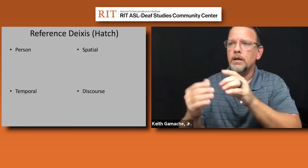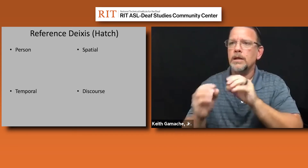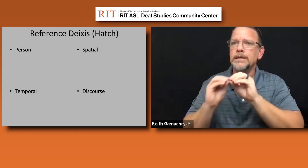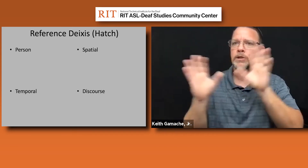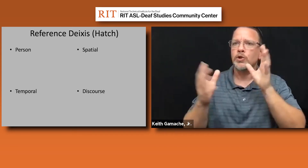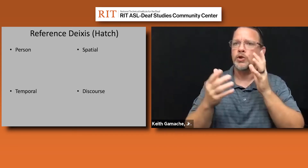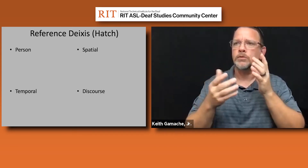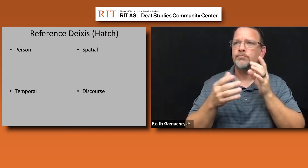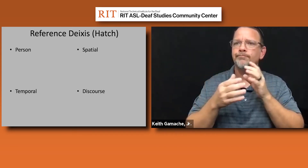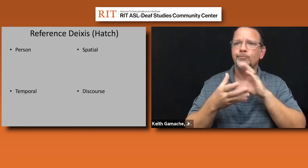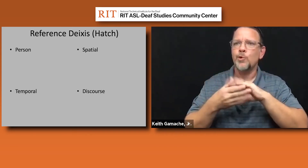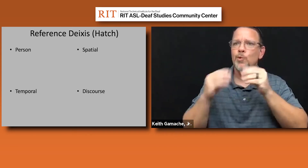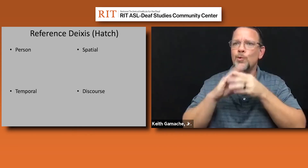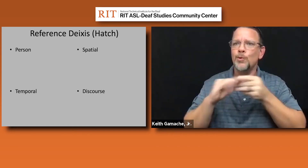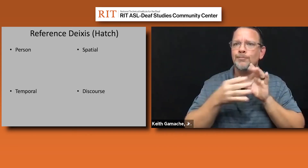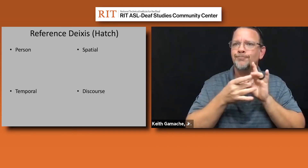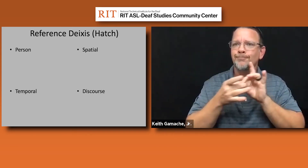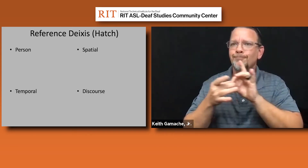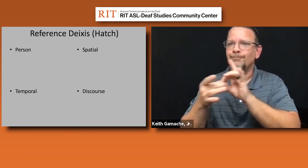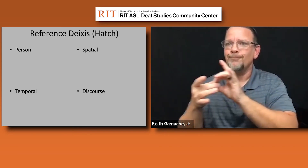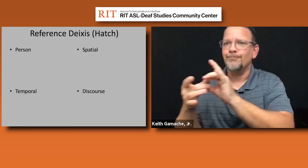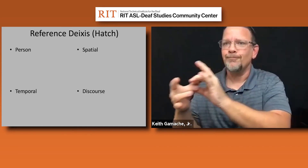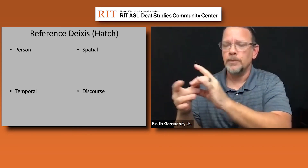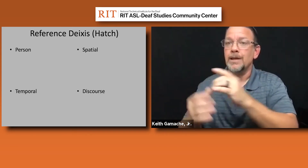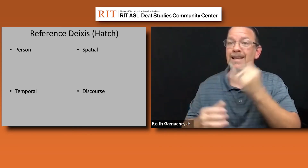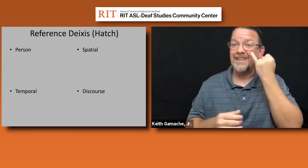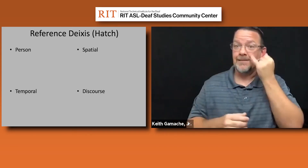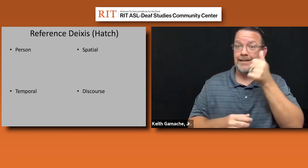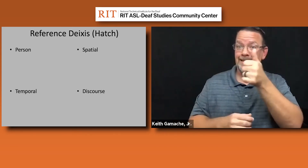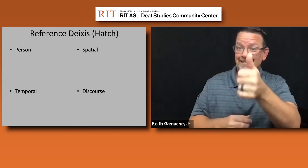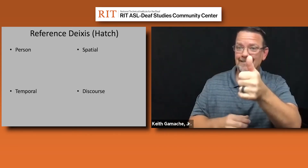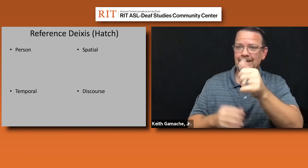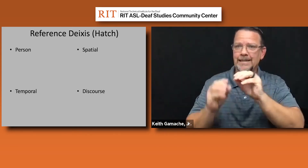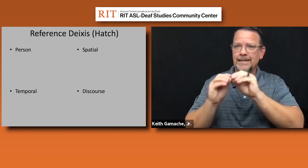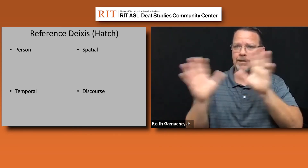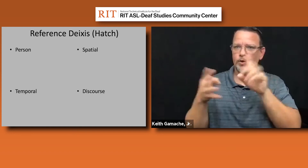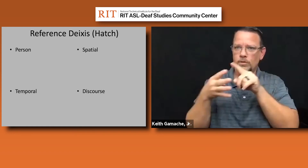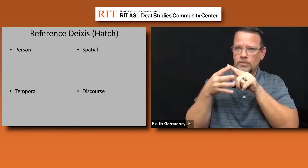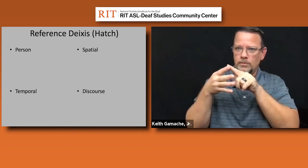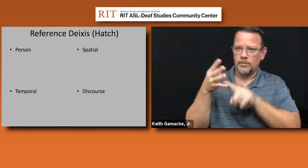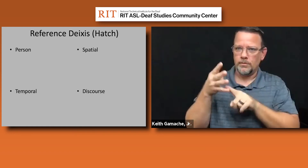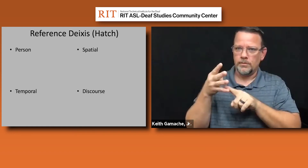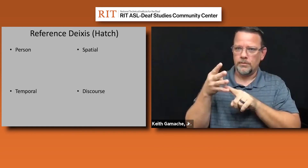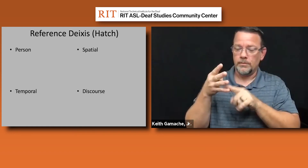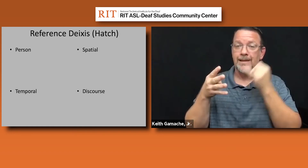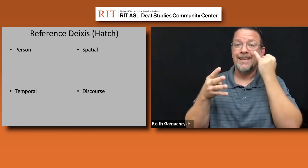These are beneficial in leading to clear cohesion and comprehension of a story or of a statement,